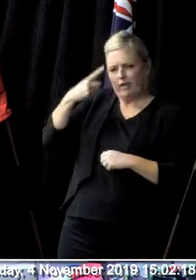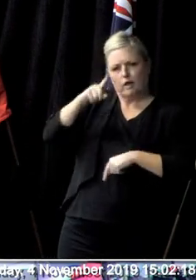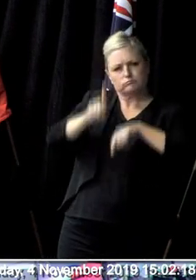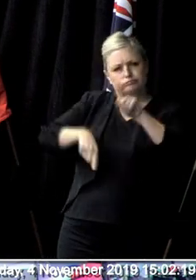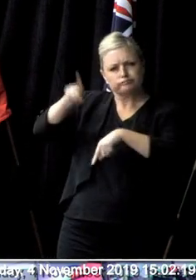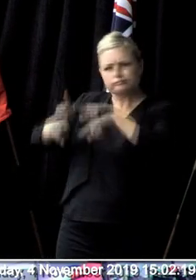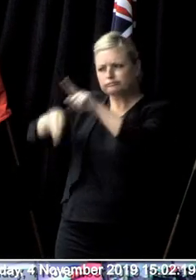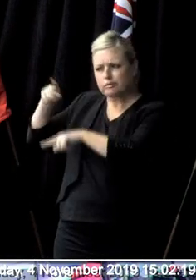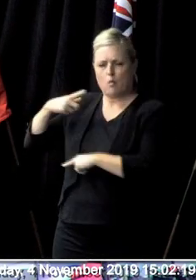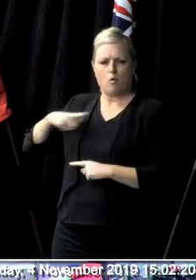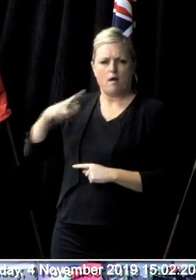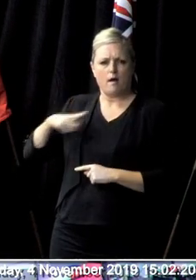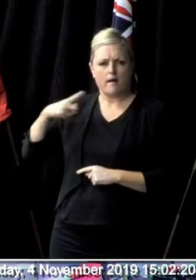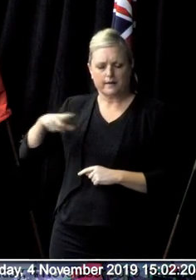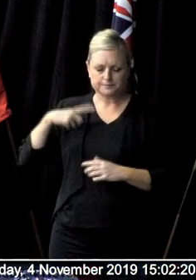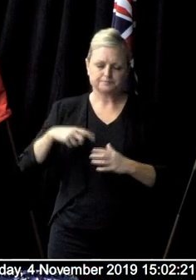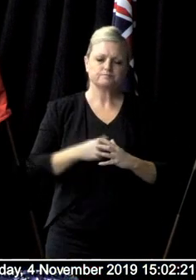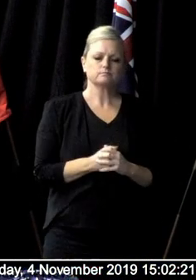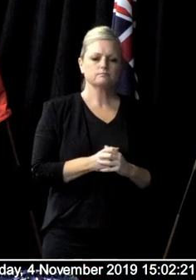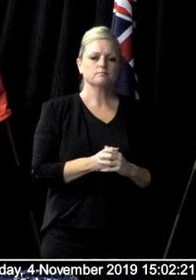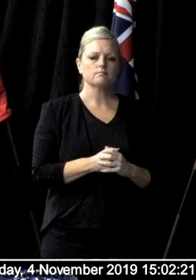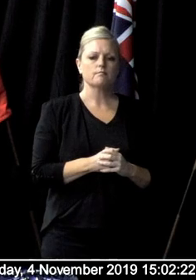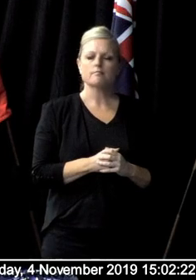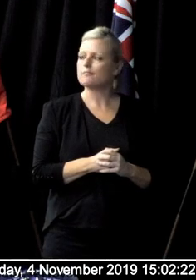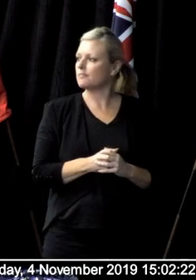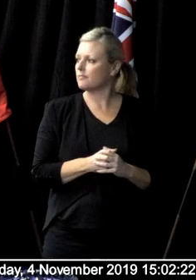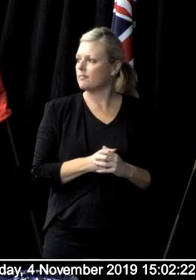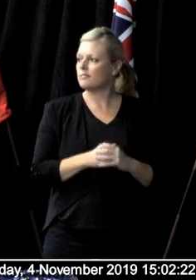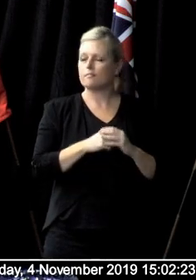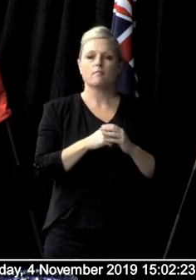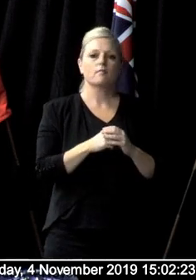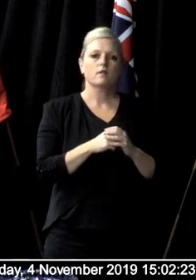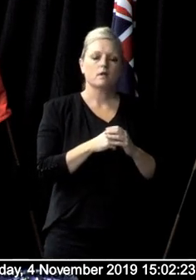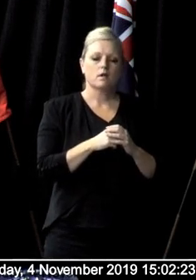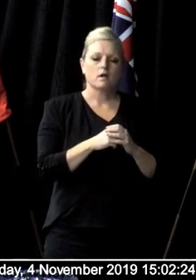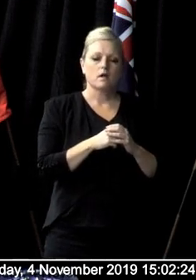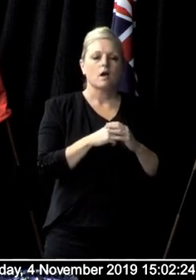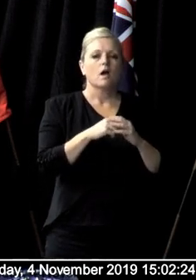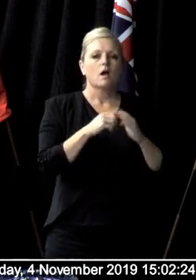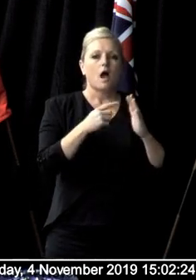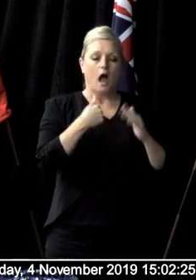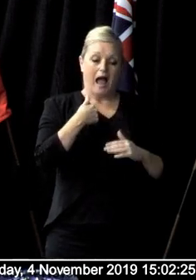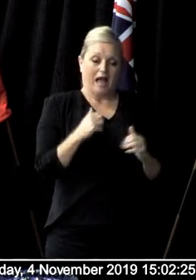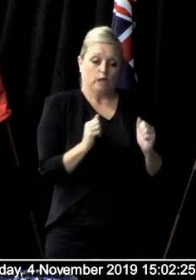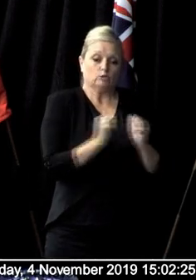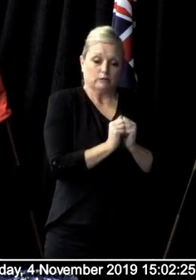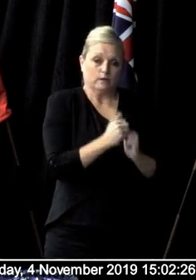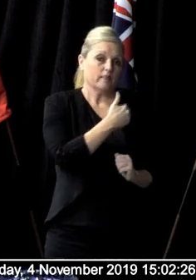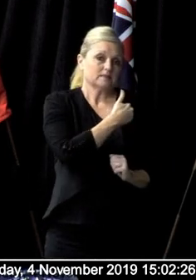I would agree with comments made this morning that school leadership makes a big difference.